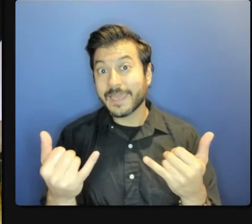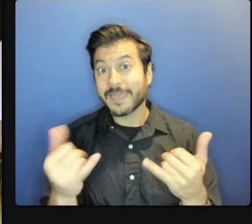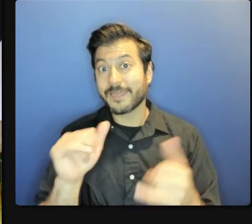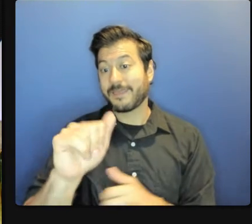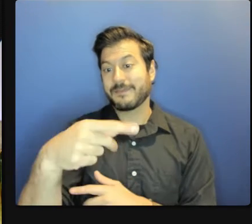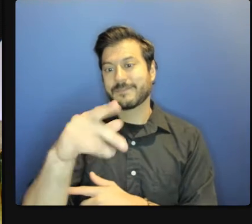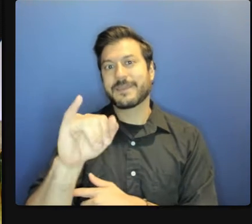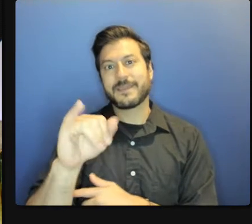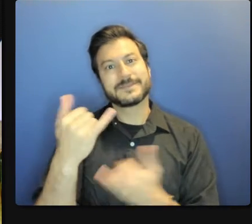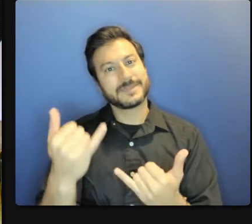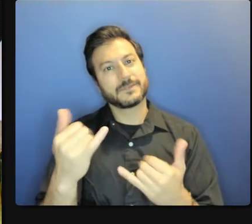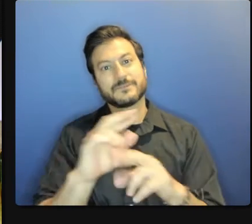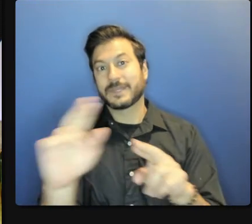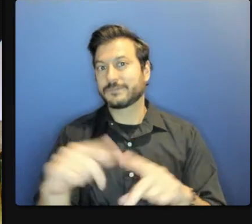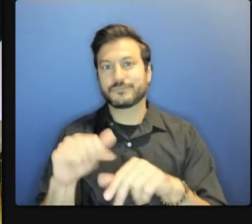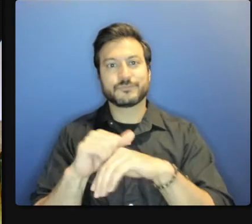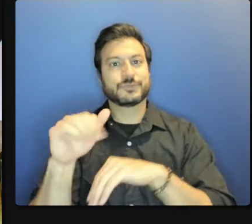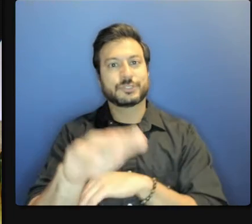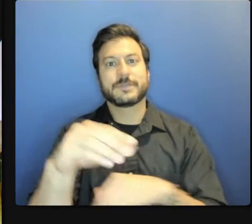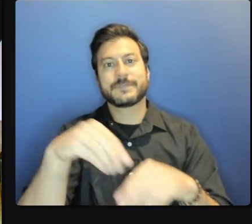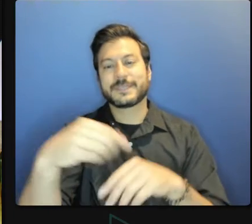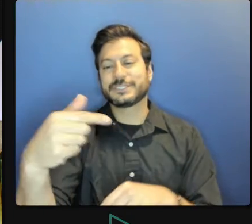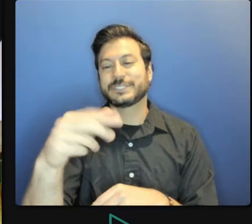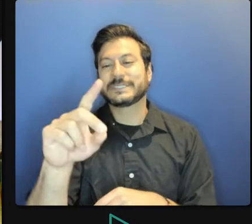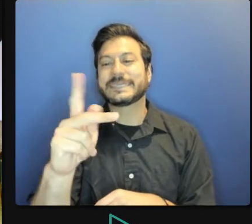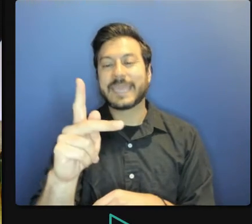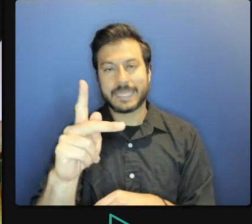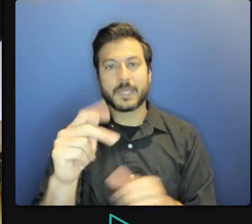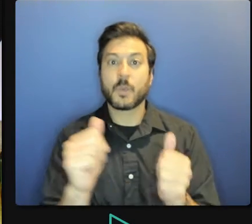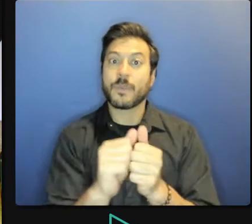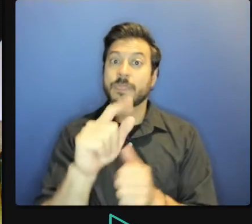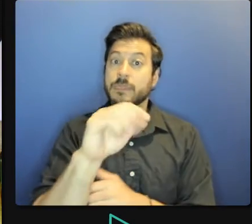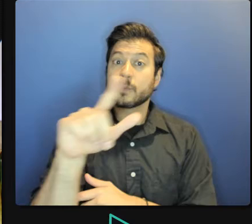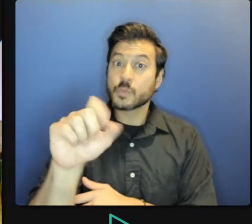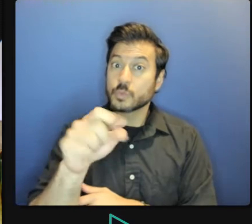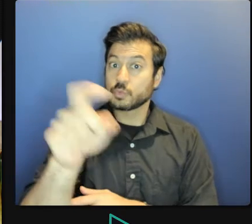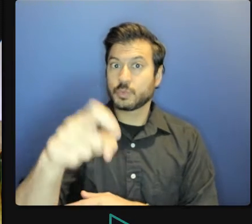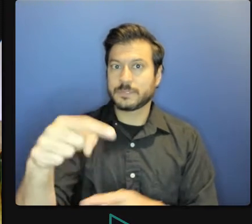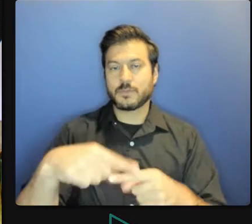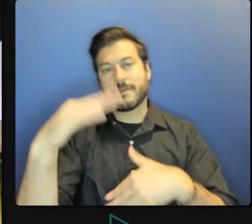and today that API set is available and shipping in the GDK along with the tools you can use